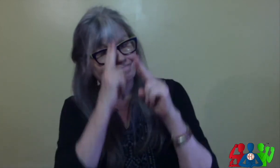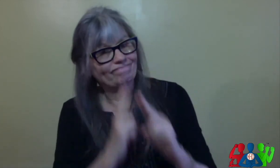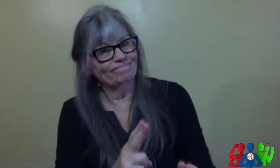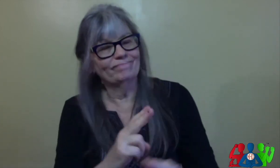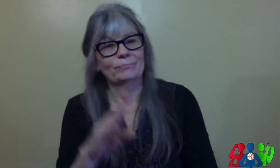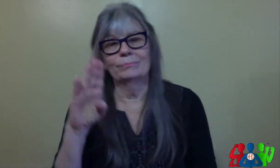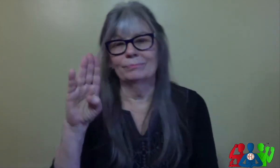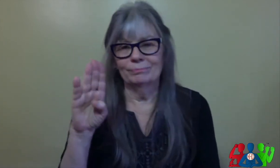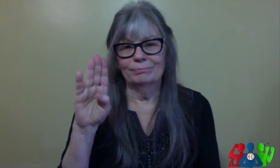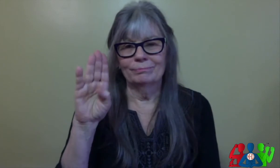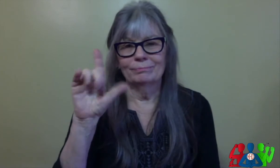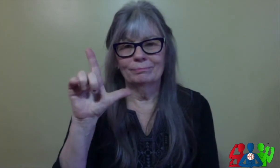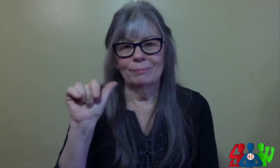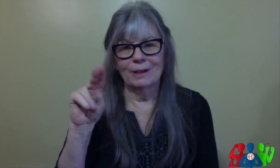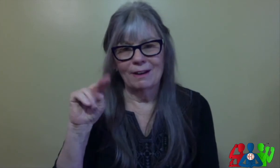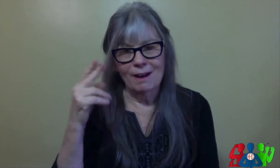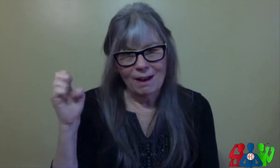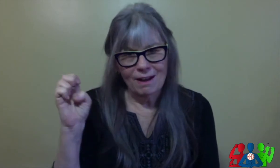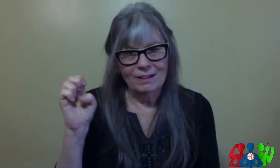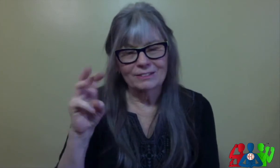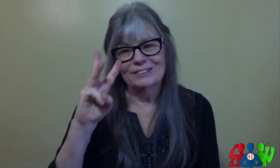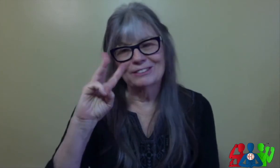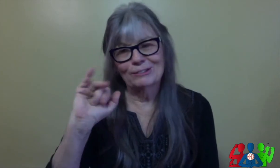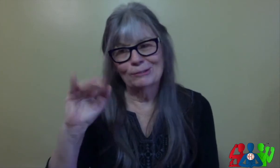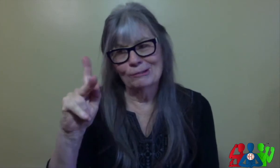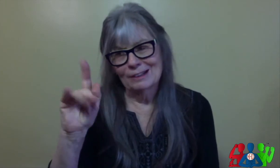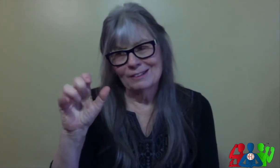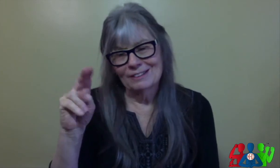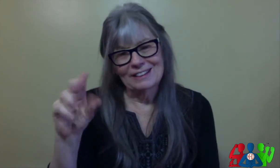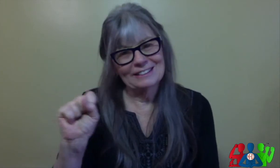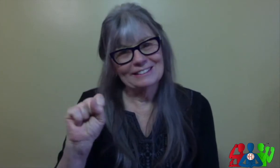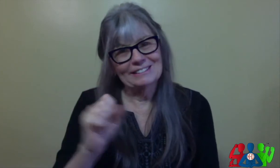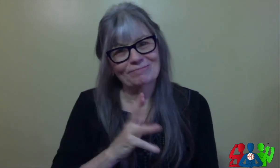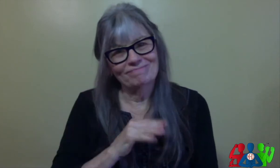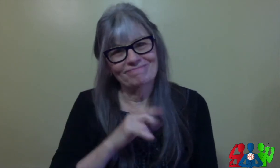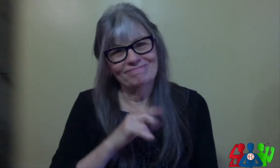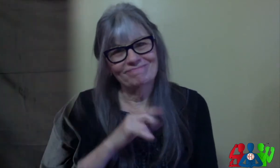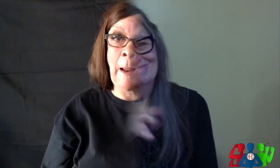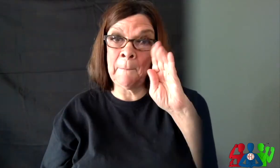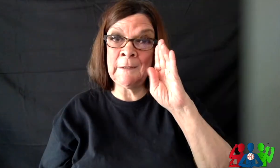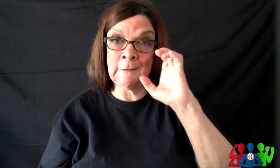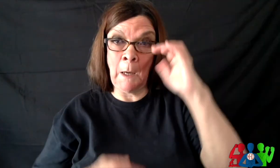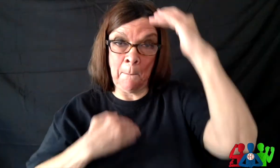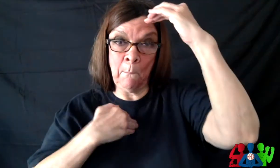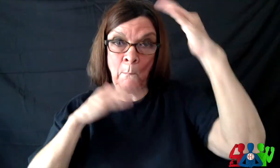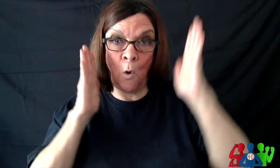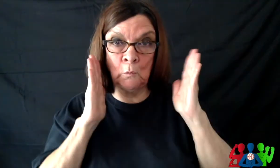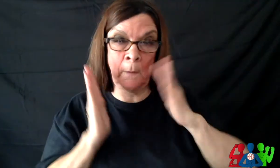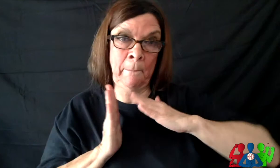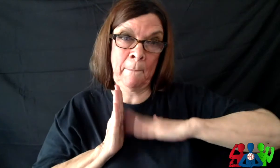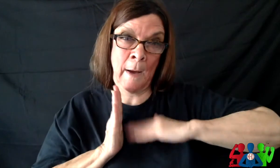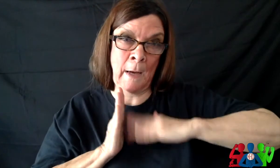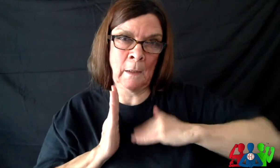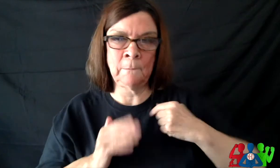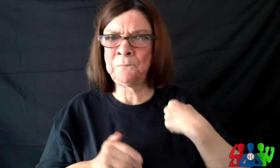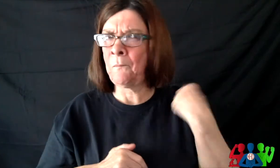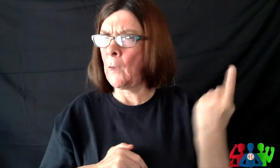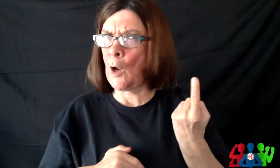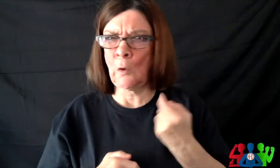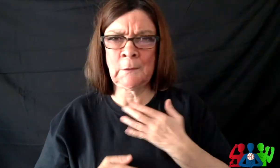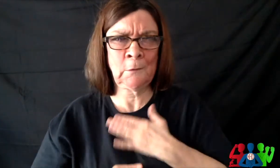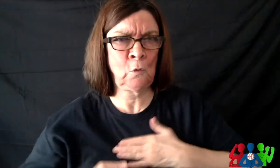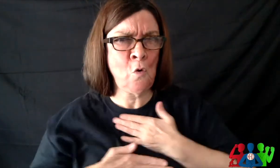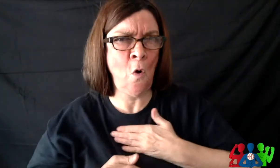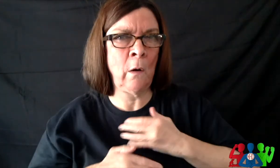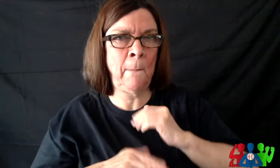for the Deaf they have inaugurated a new dorm in the name of Blanche Wilkins.